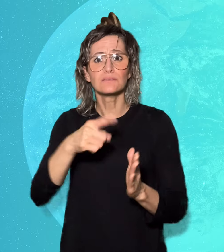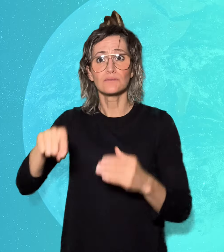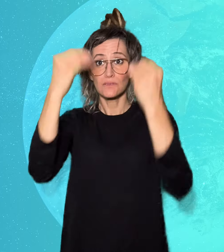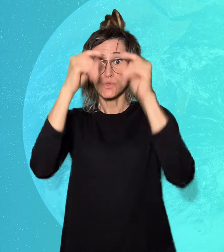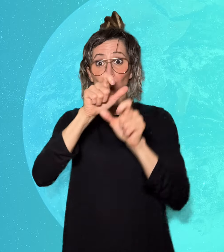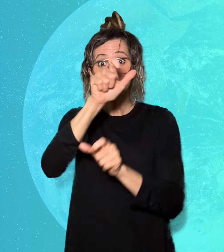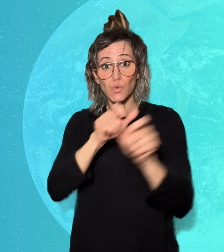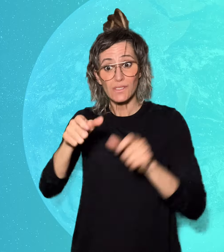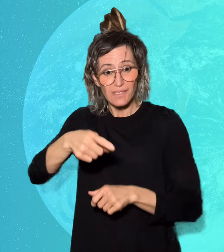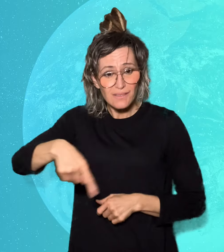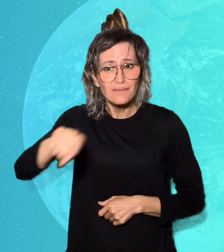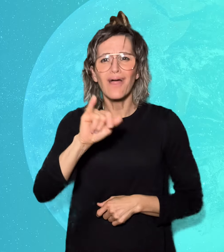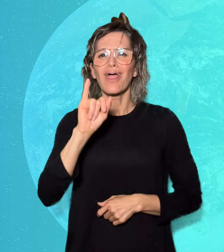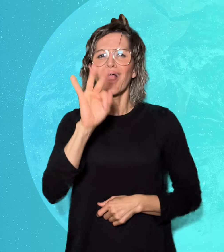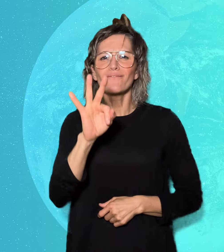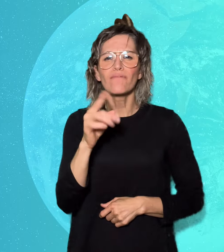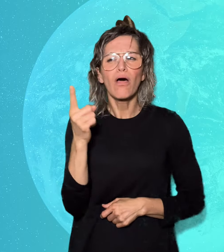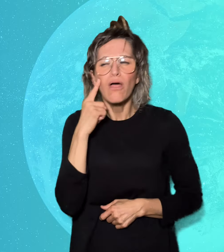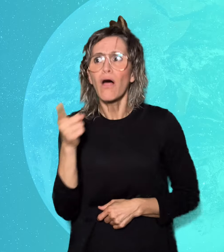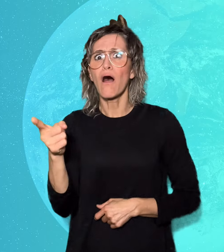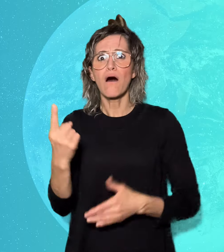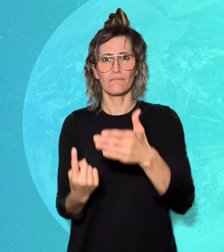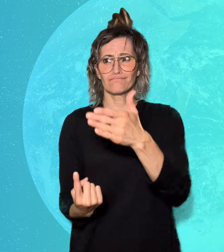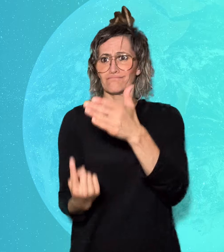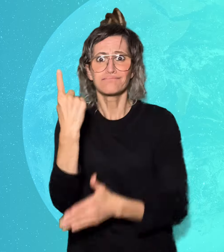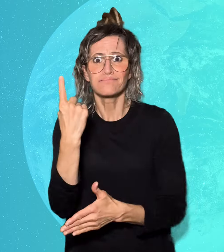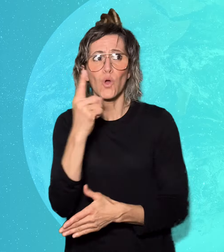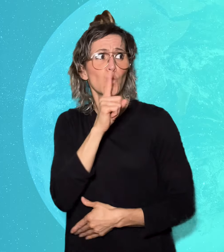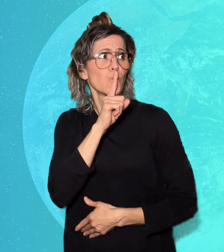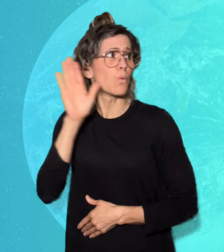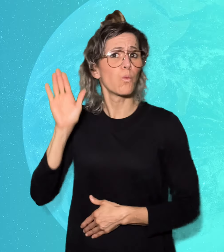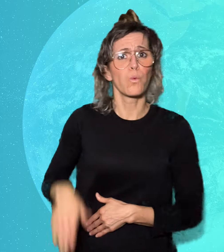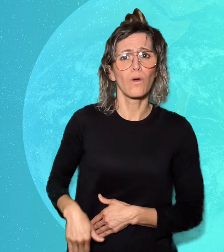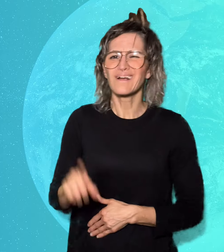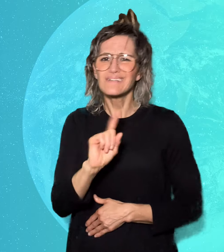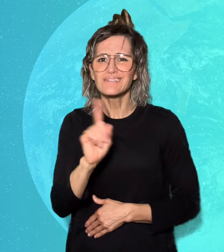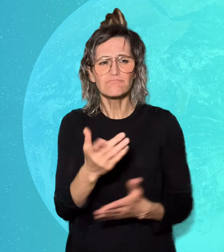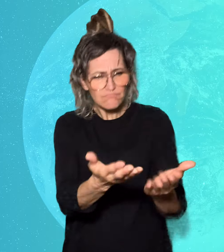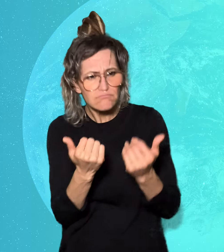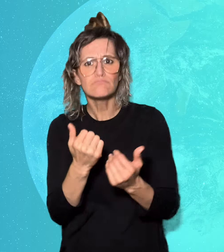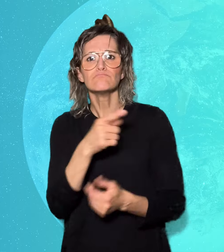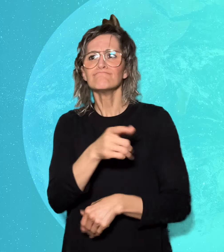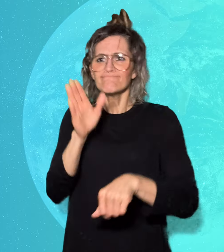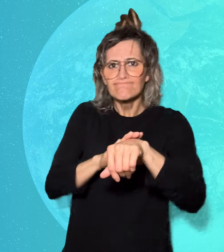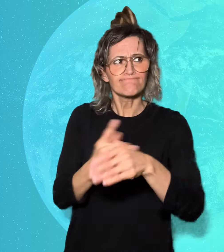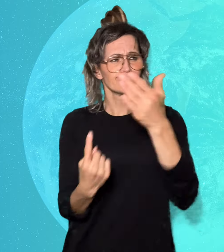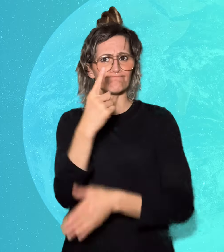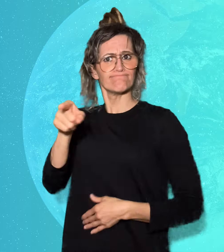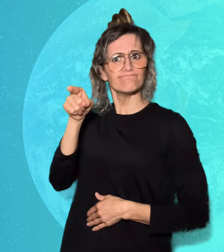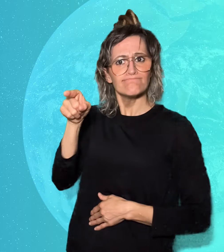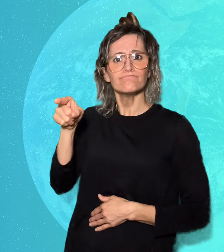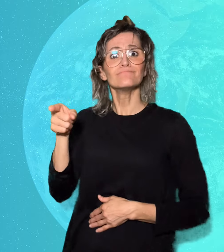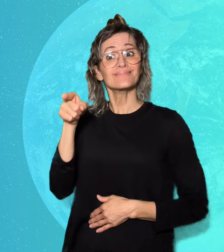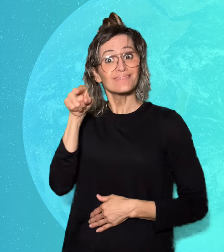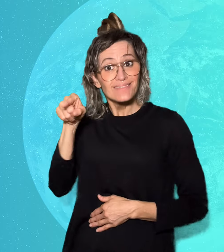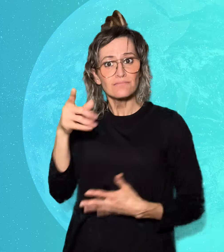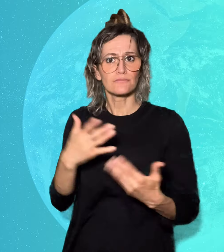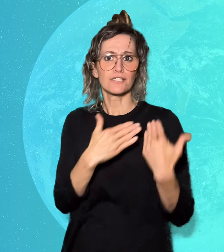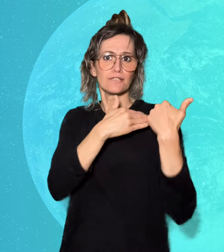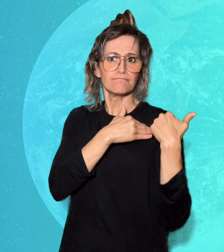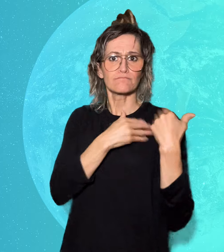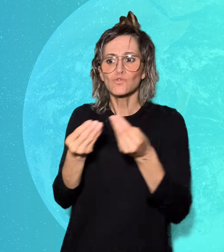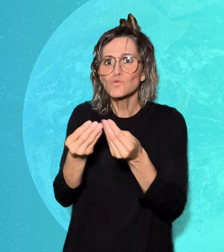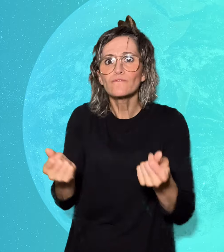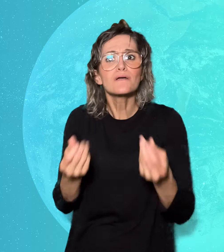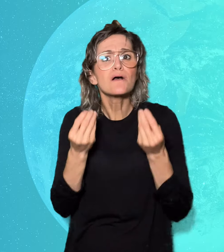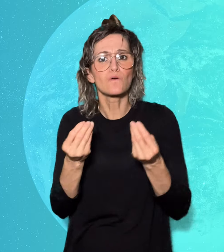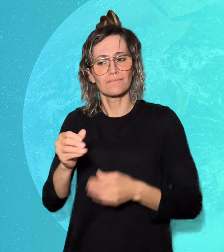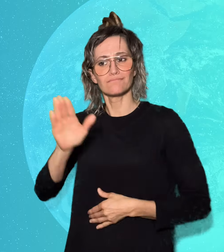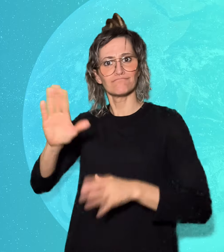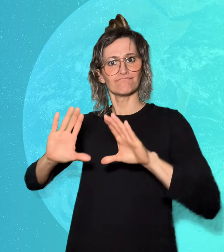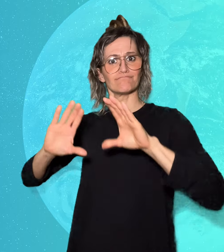by the Department of Public Safety and other university offices.